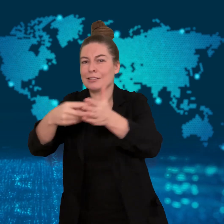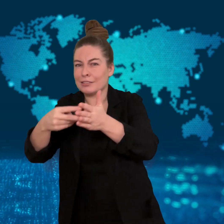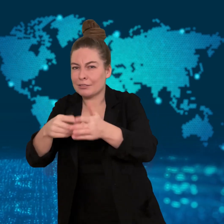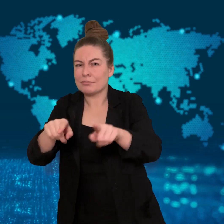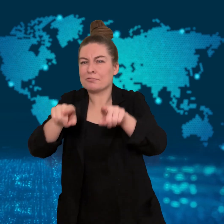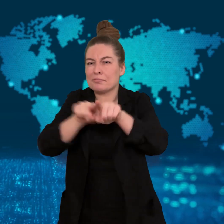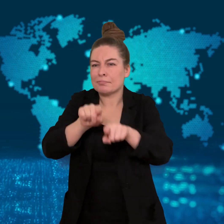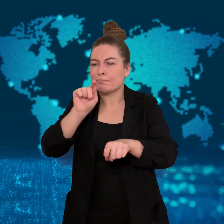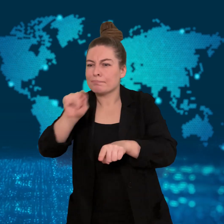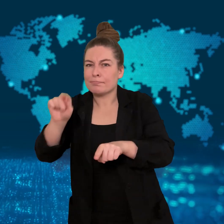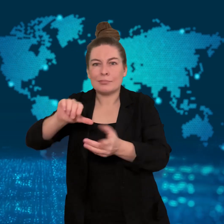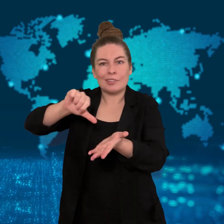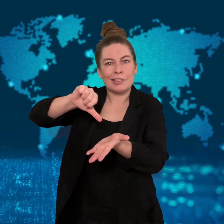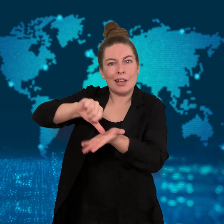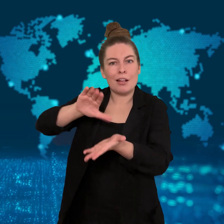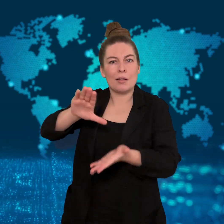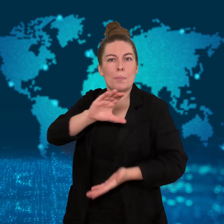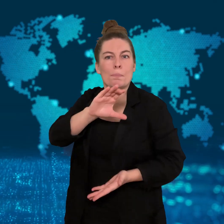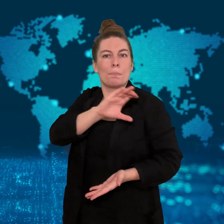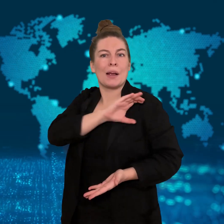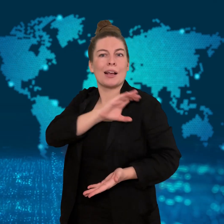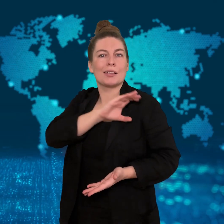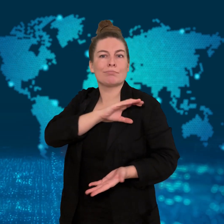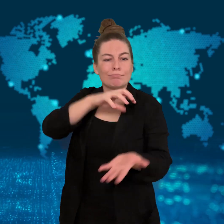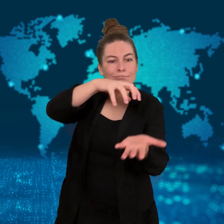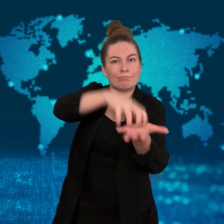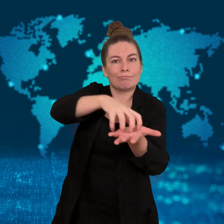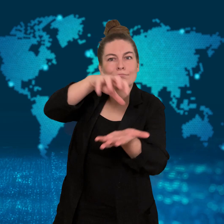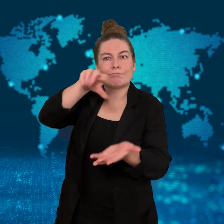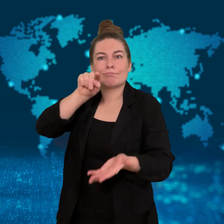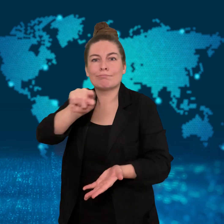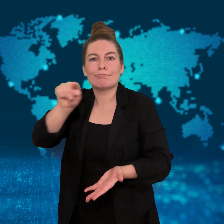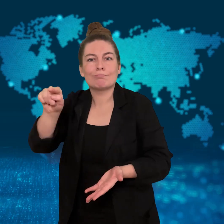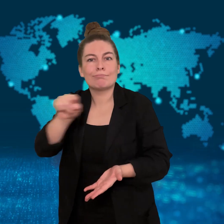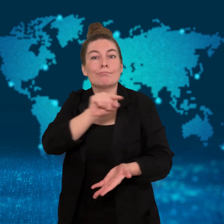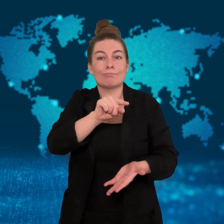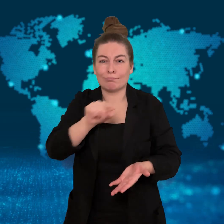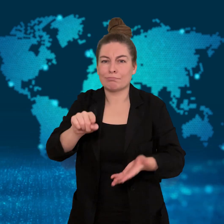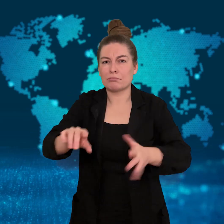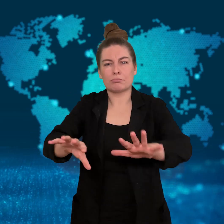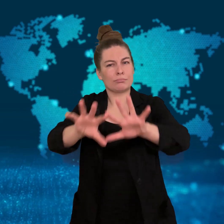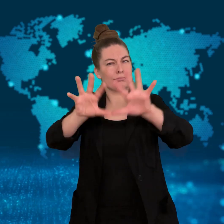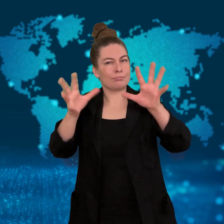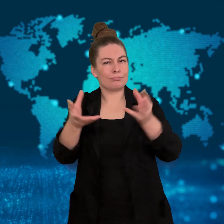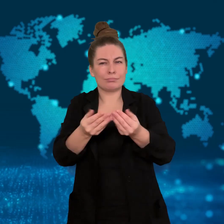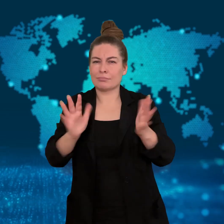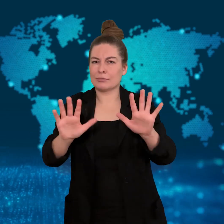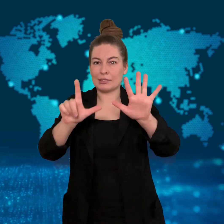and the Iranian Revolutionary Guard.